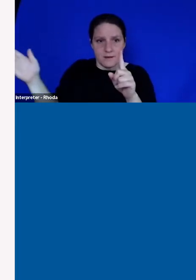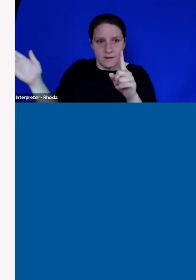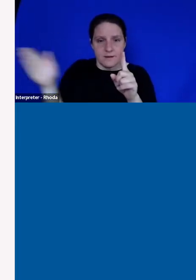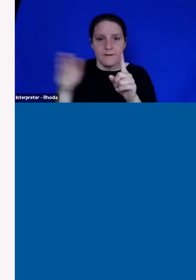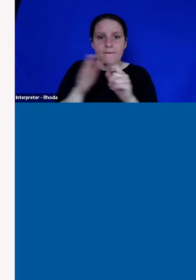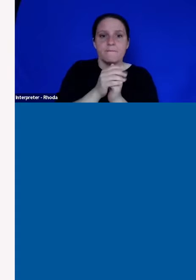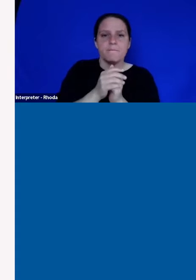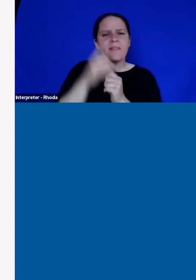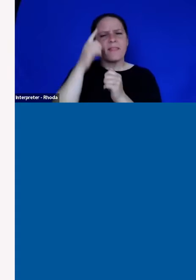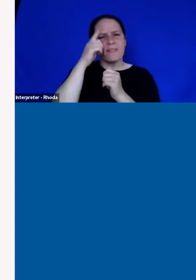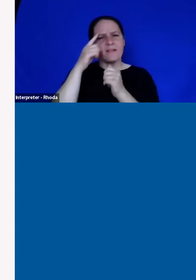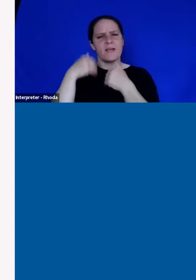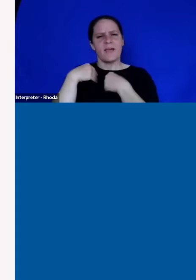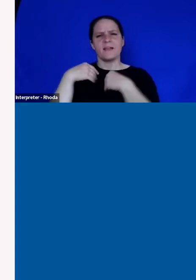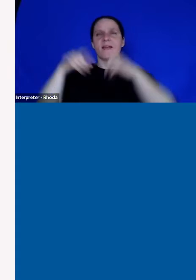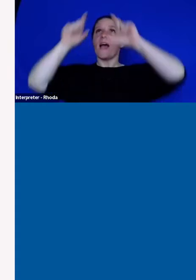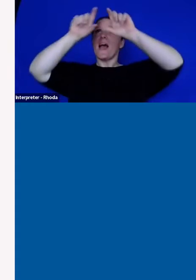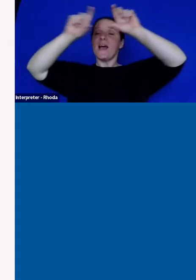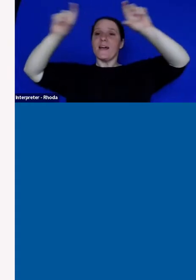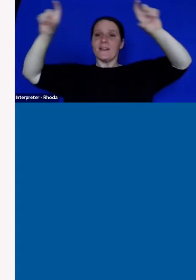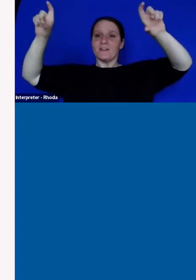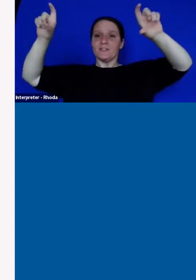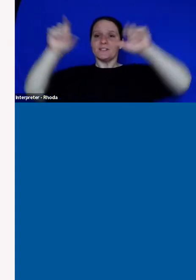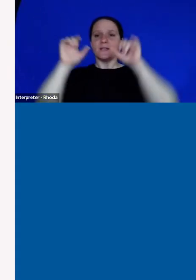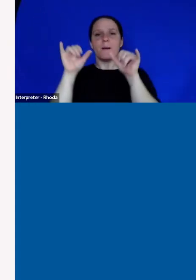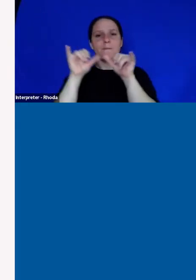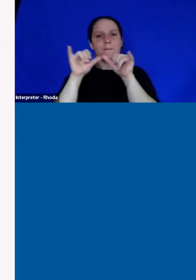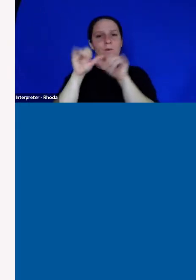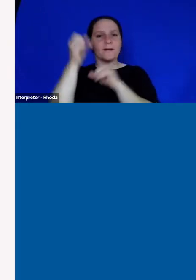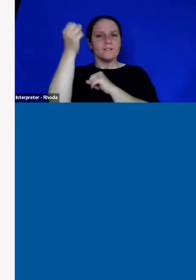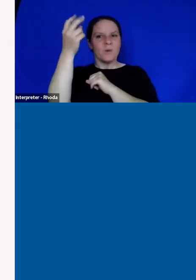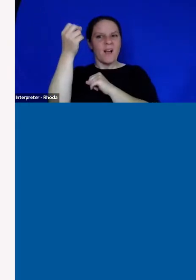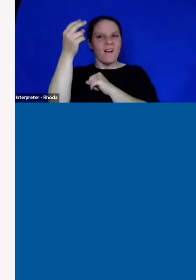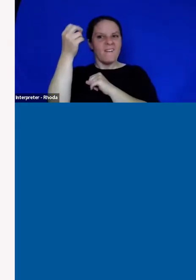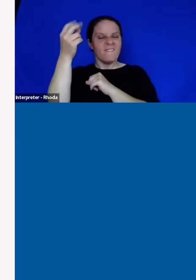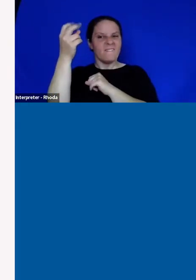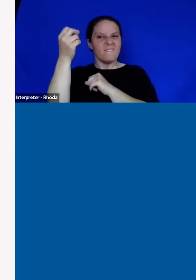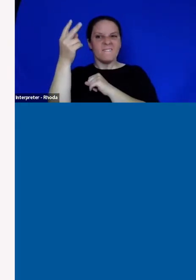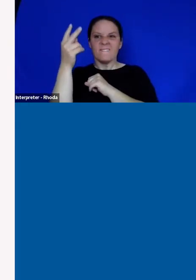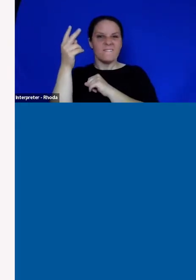for headers and the point 12 kerning size. It was too much because the typeface already had